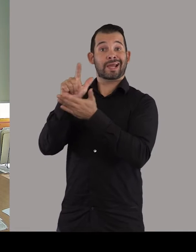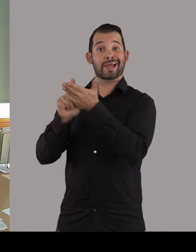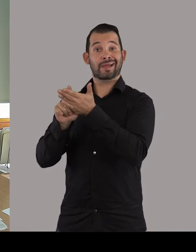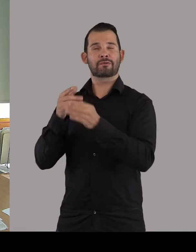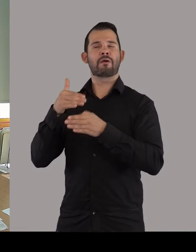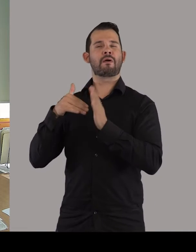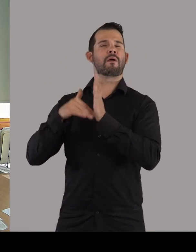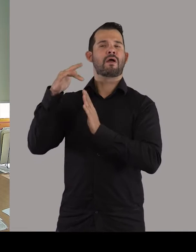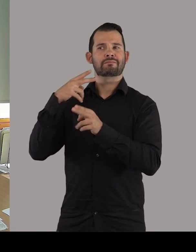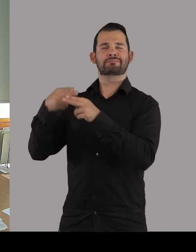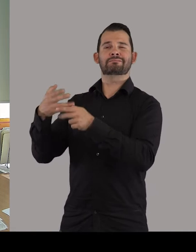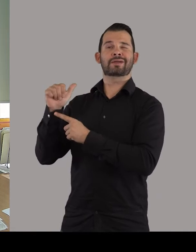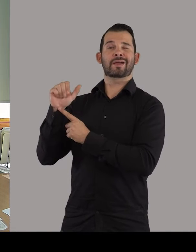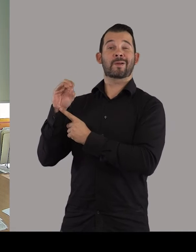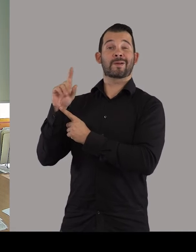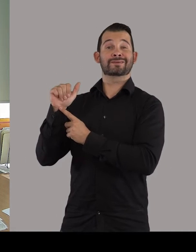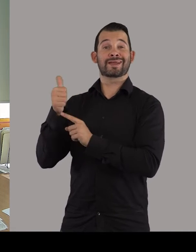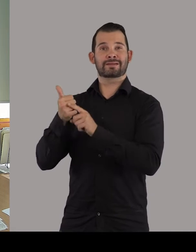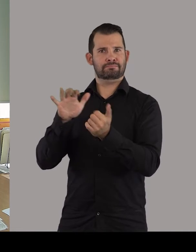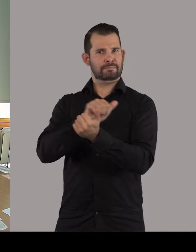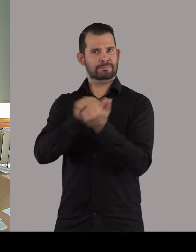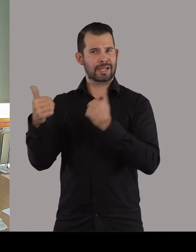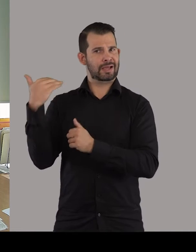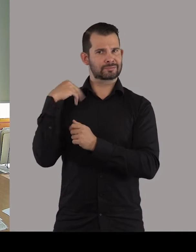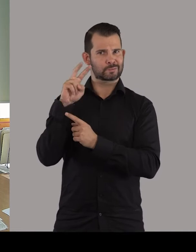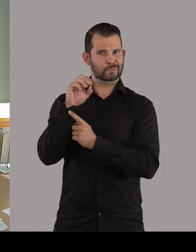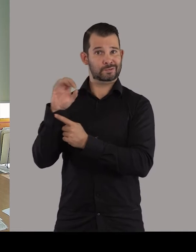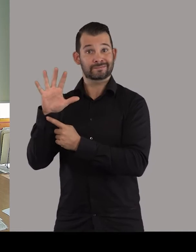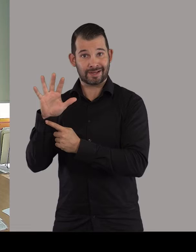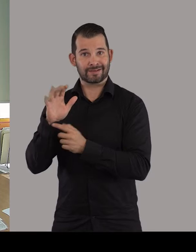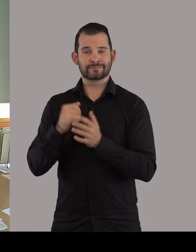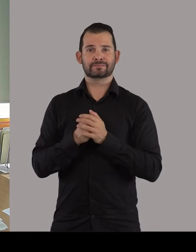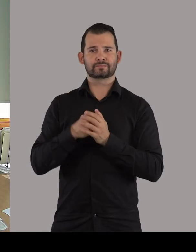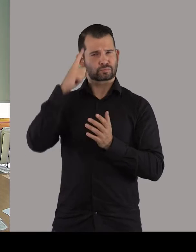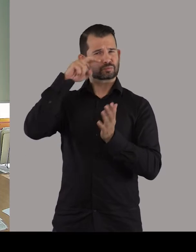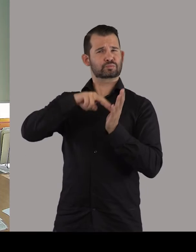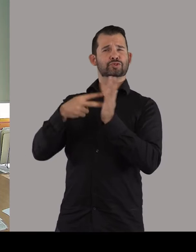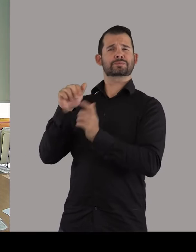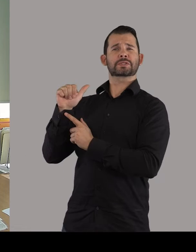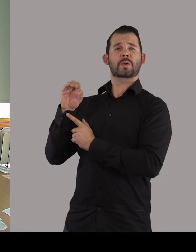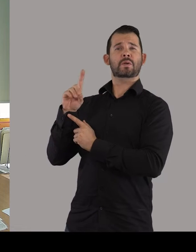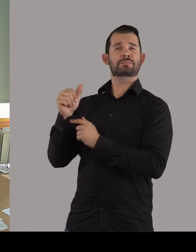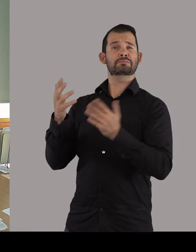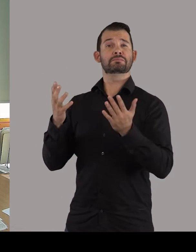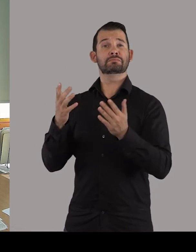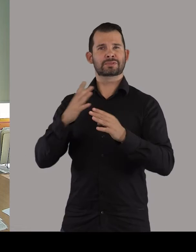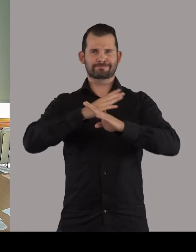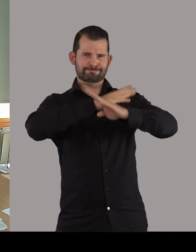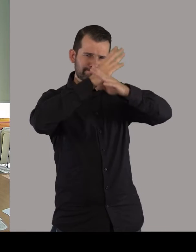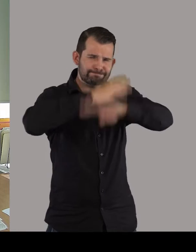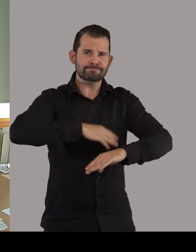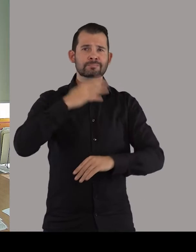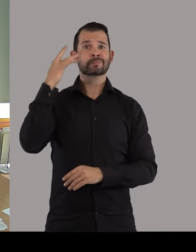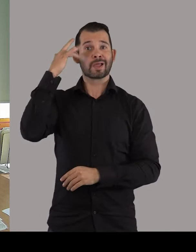often referred to as the AODA, was passed in 2005. The purpose of the AODA was to remove barriers